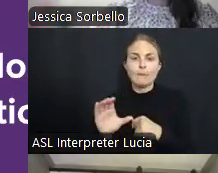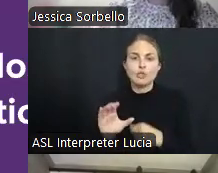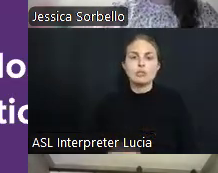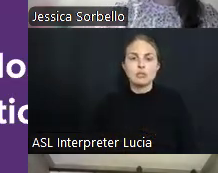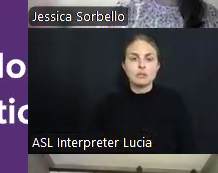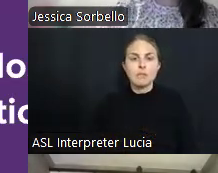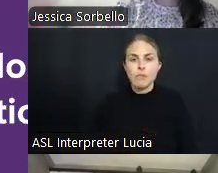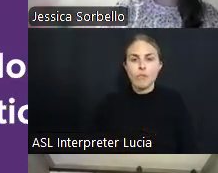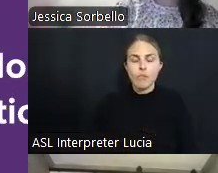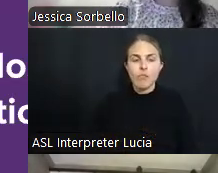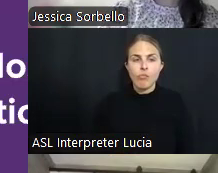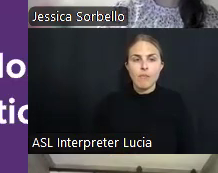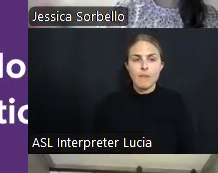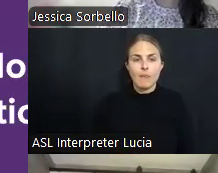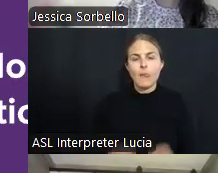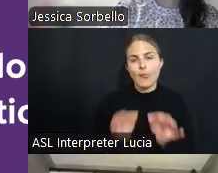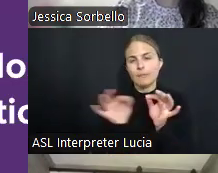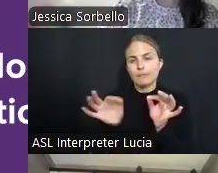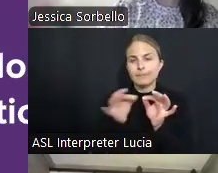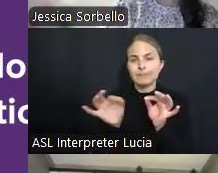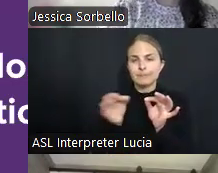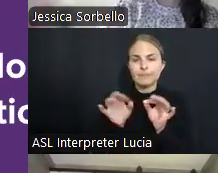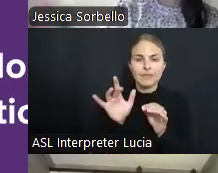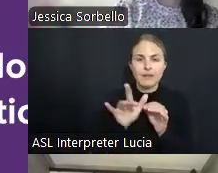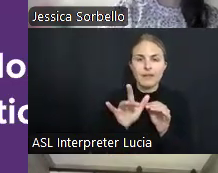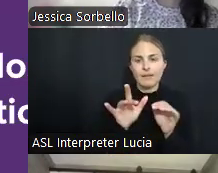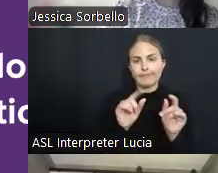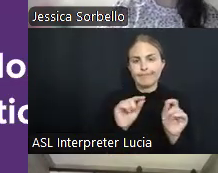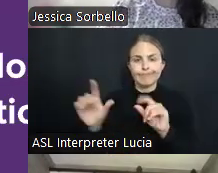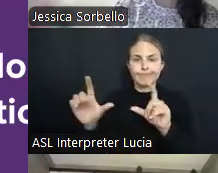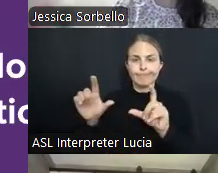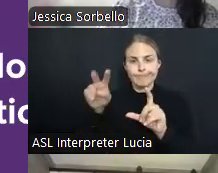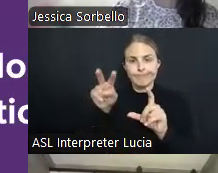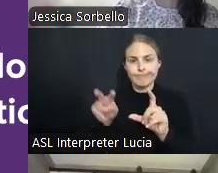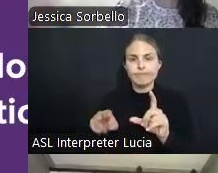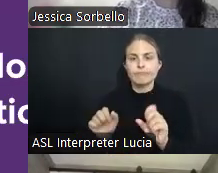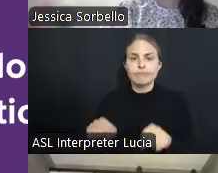»SPEAKER: It is a good time